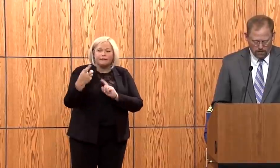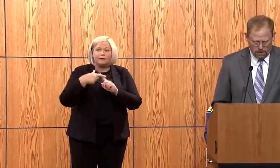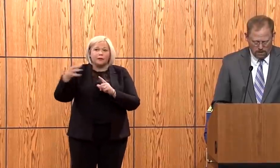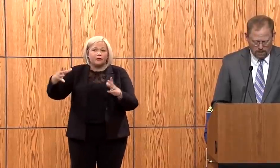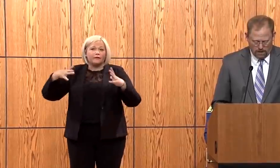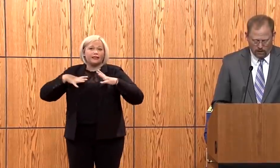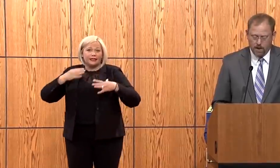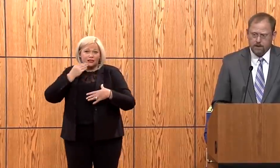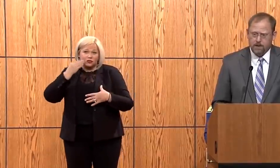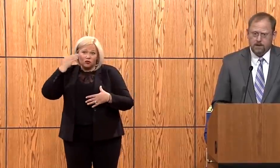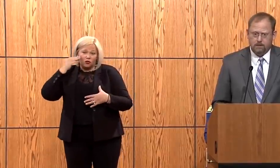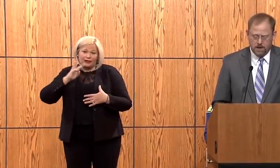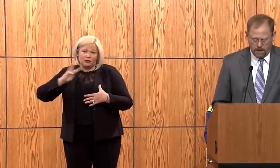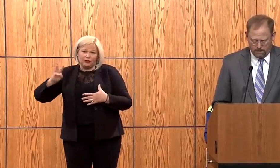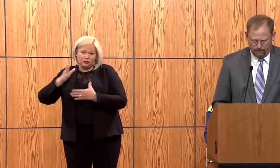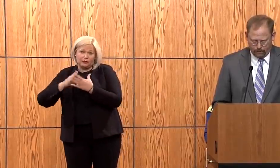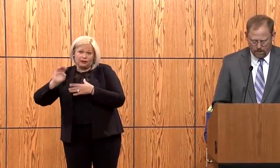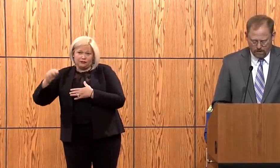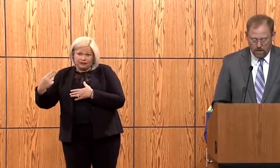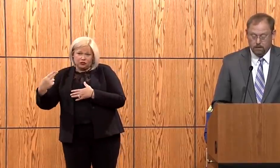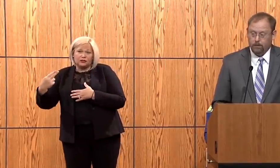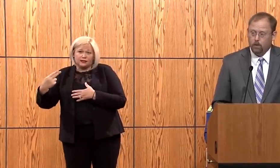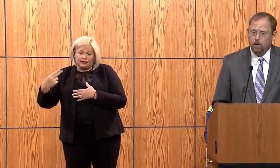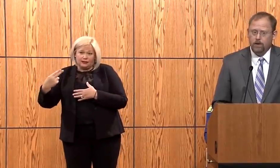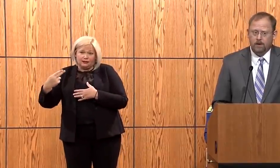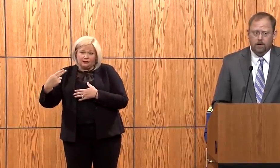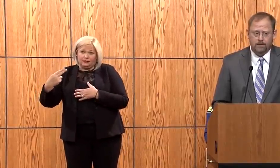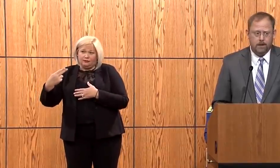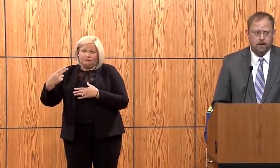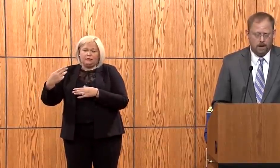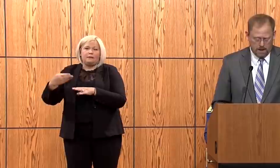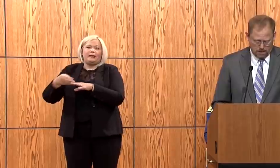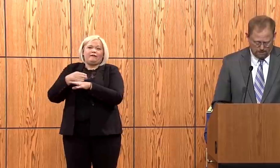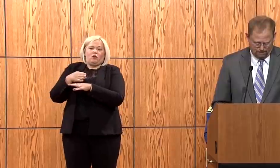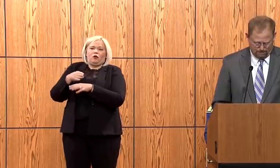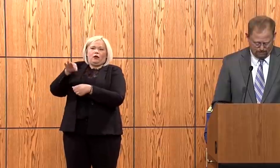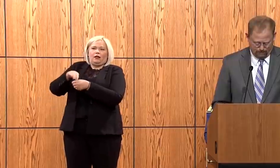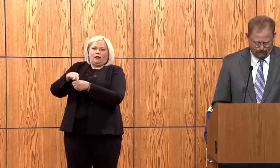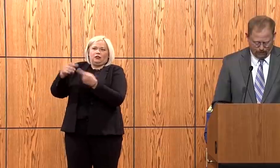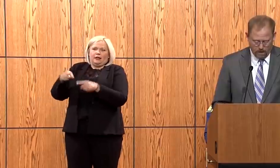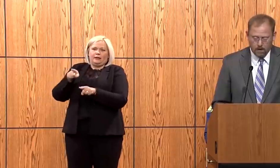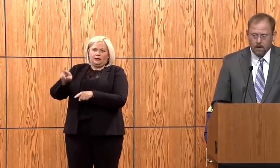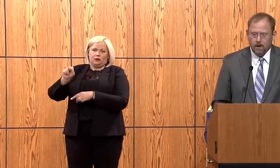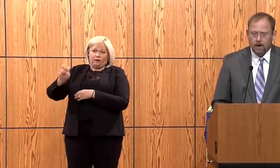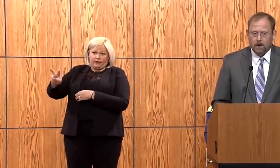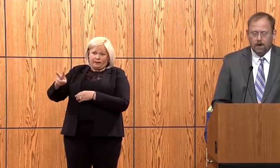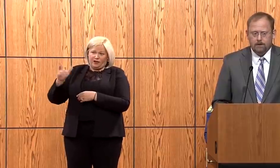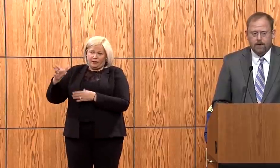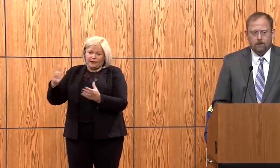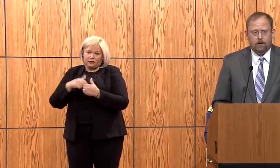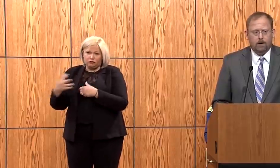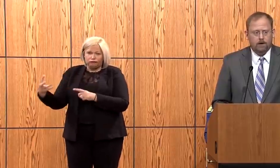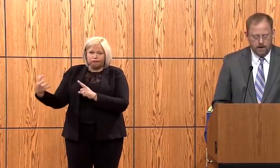BARRY CROFT, TY GARBIN, KALEB FRANKS, BRANDON CASERTA AND FRANKS, BRANDON CASERTA AND DANIELLE HARRIS CONSPIRED TO